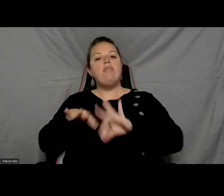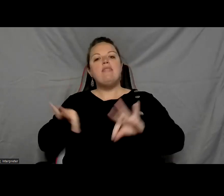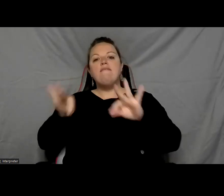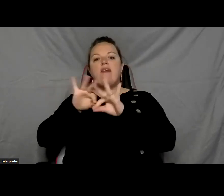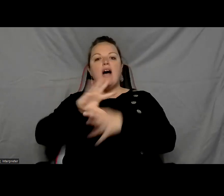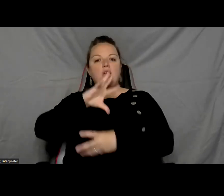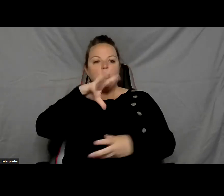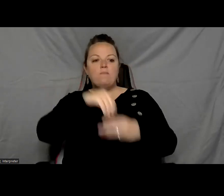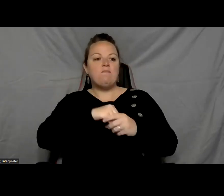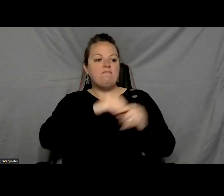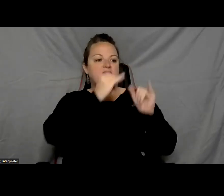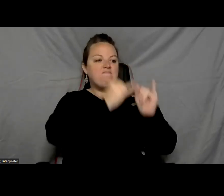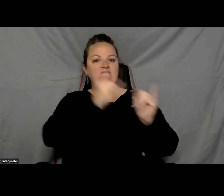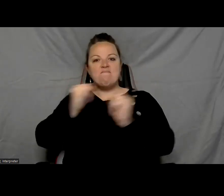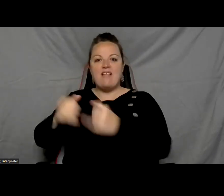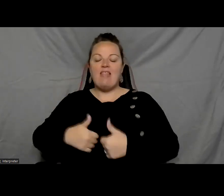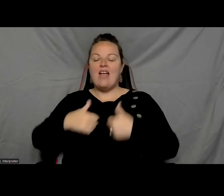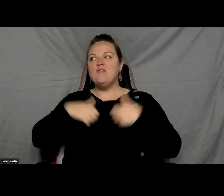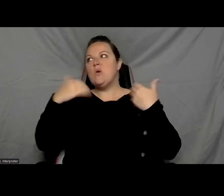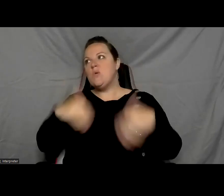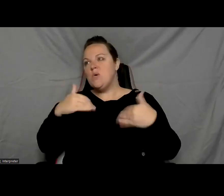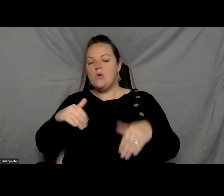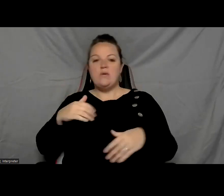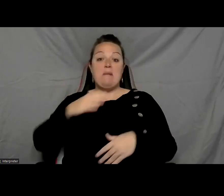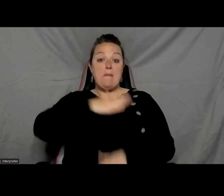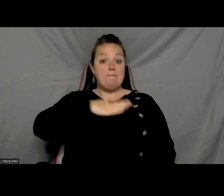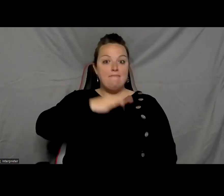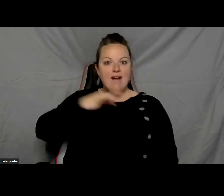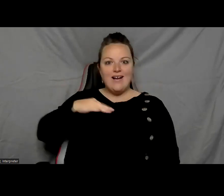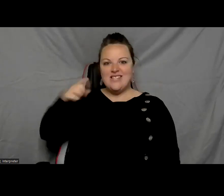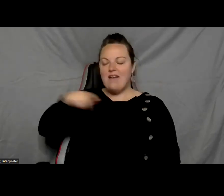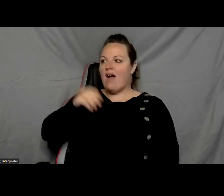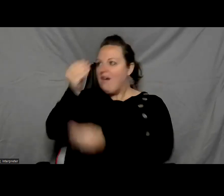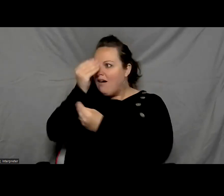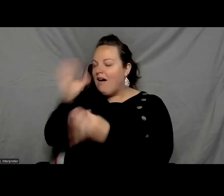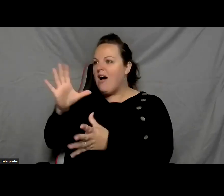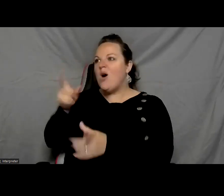residents, and I can't tell my staff enough how amazing they really are.